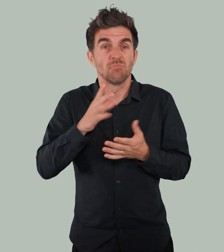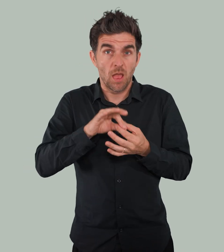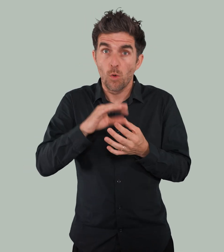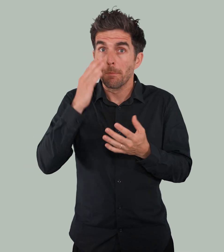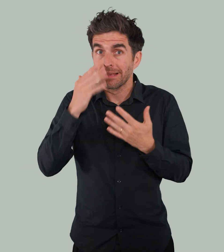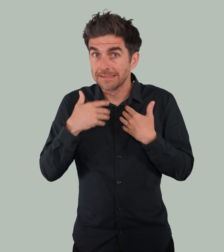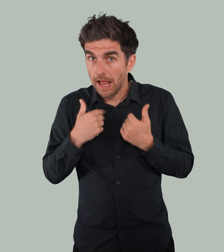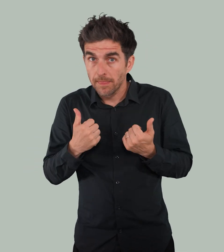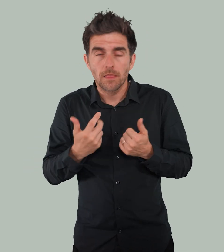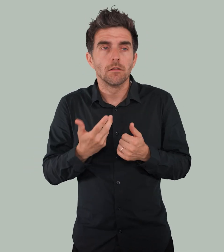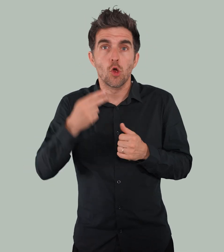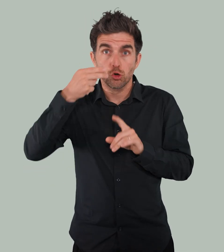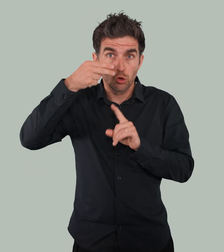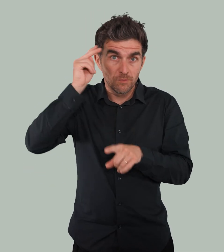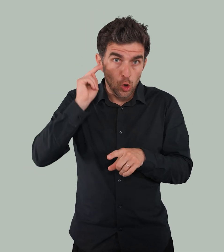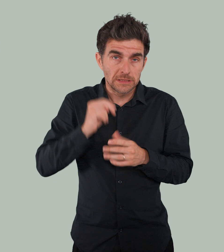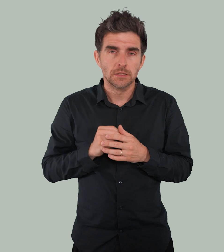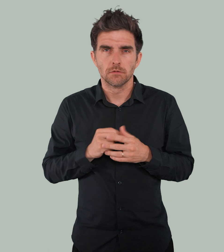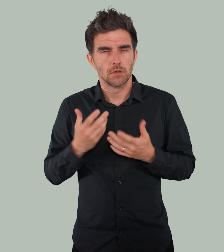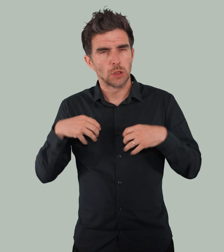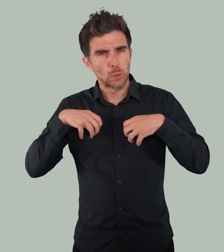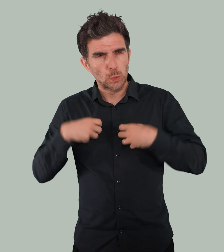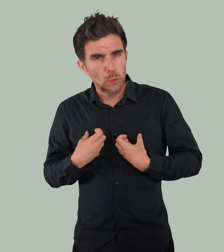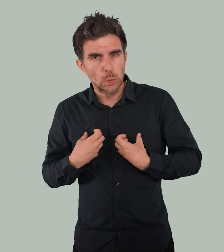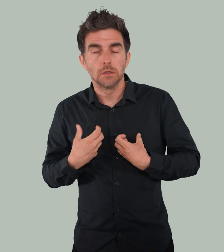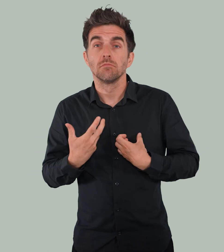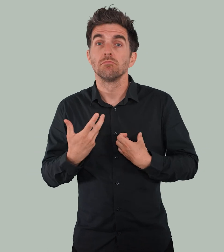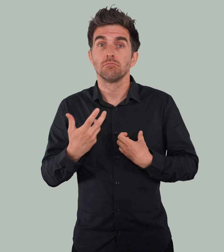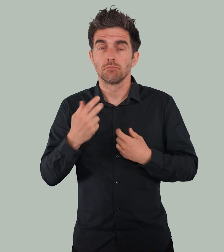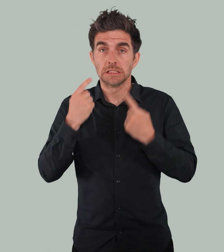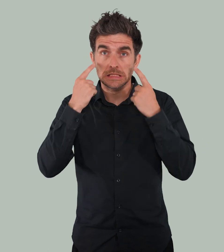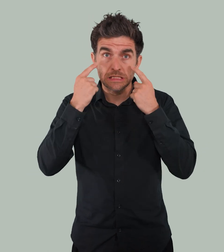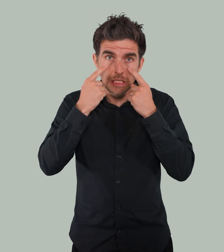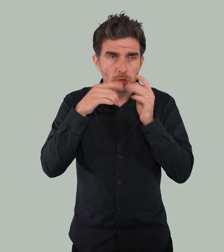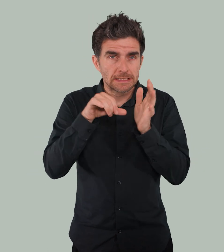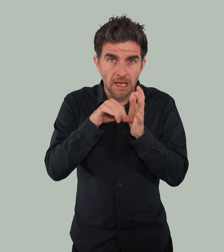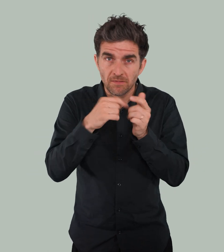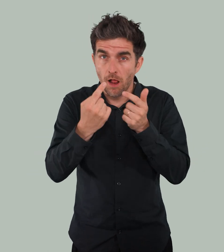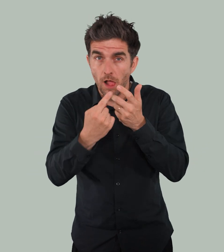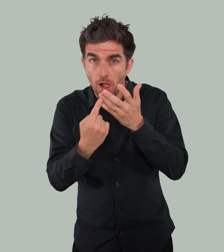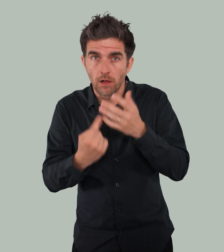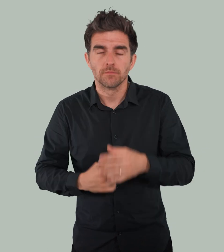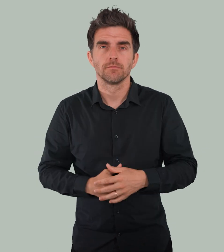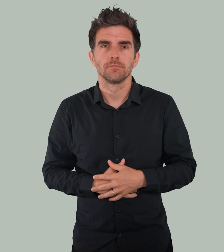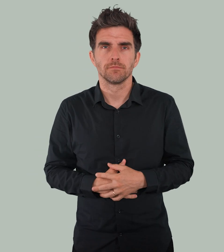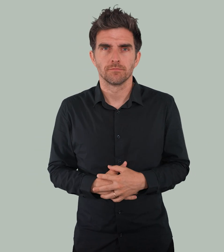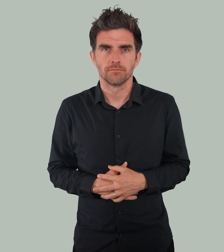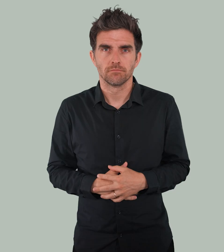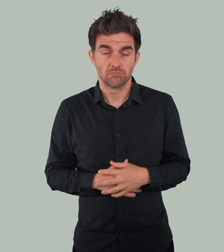These include mental health conditions, neurodivergence, fatigue-related conditions, and sensory difficulties.